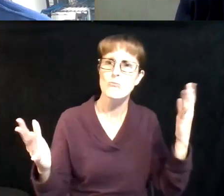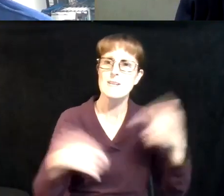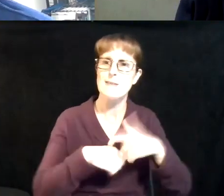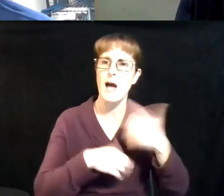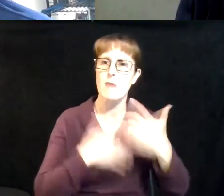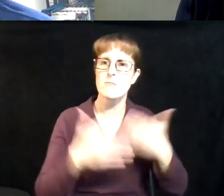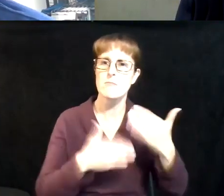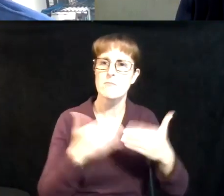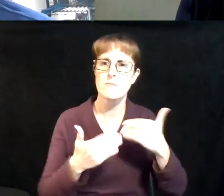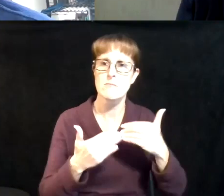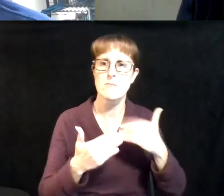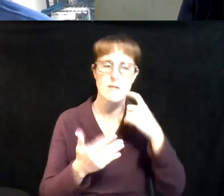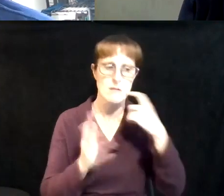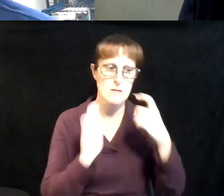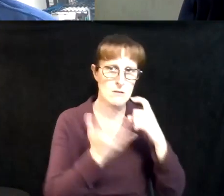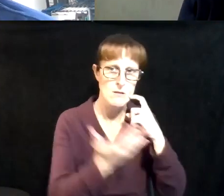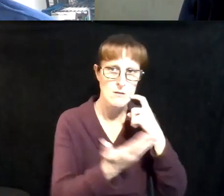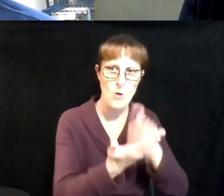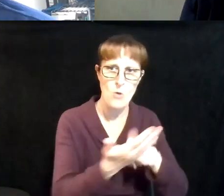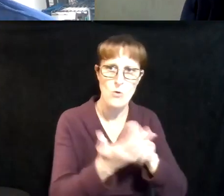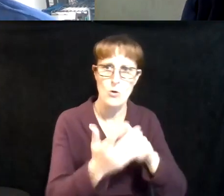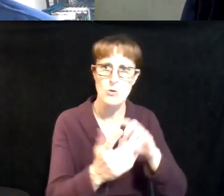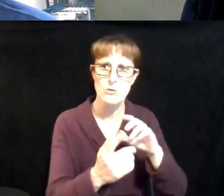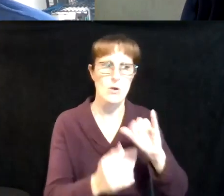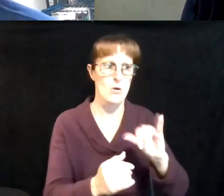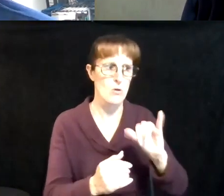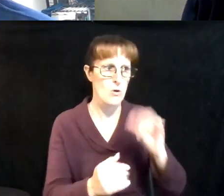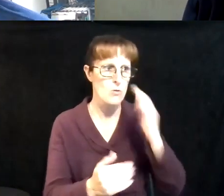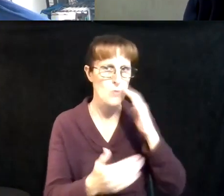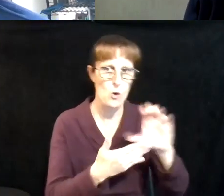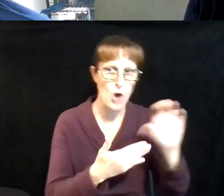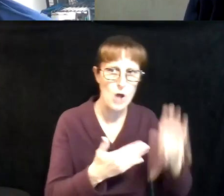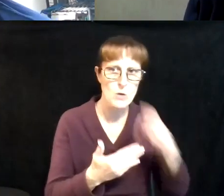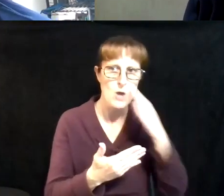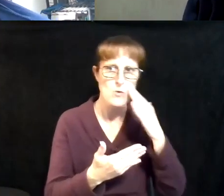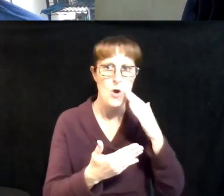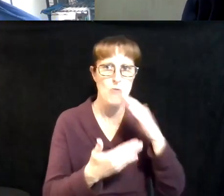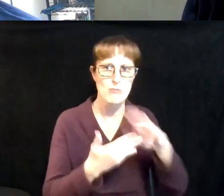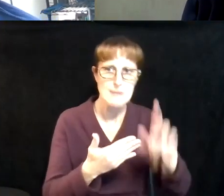really totally changed their mind. I guess one question I have for you, if you have some thoughts,